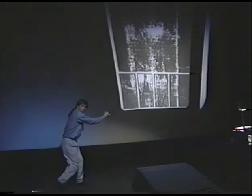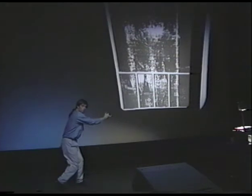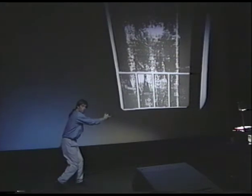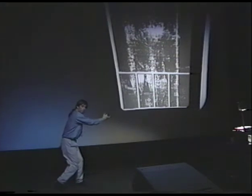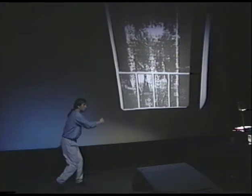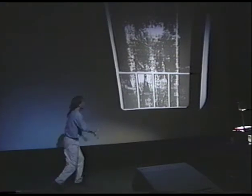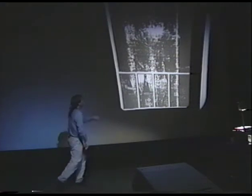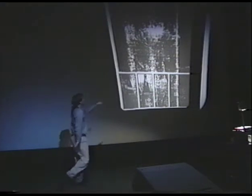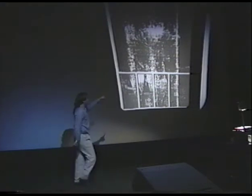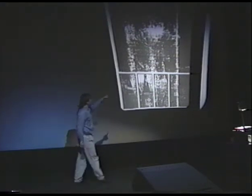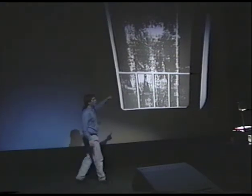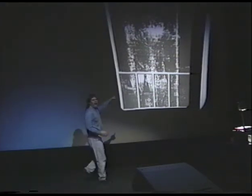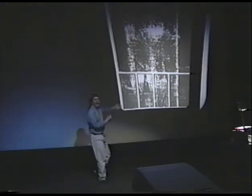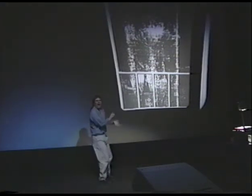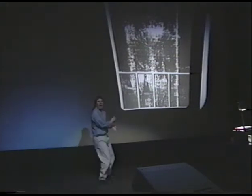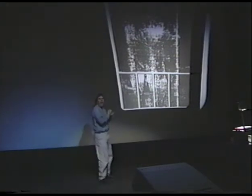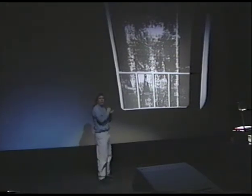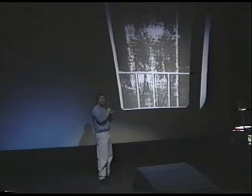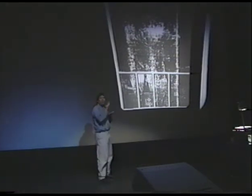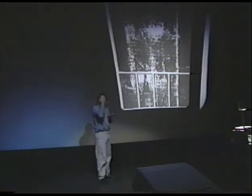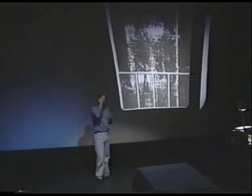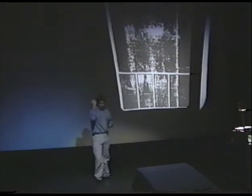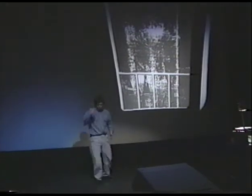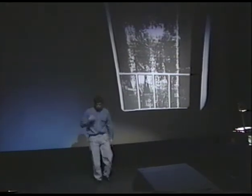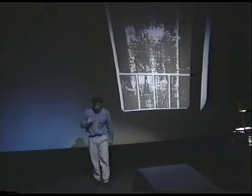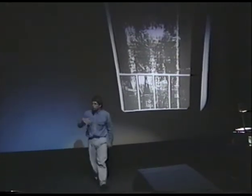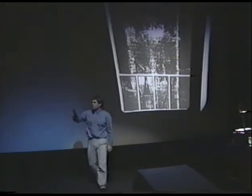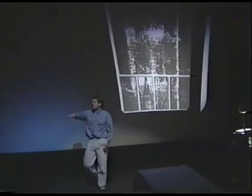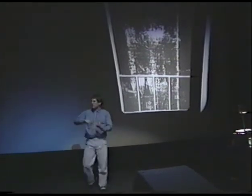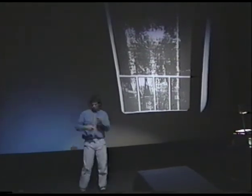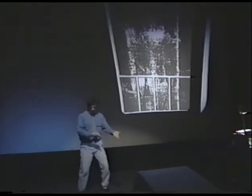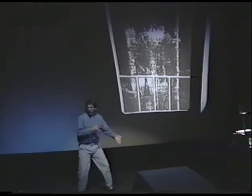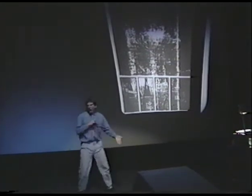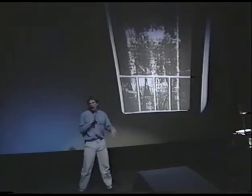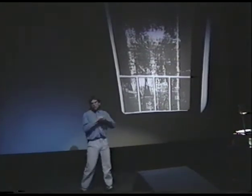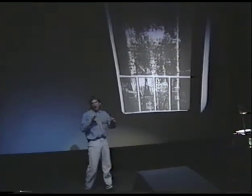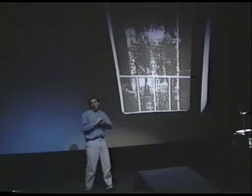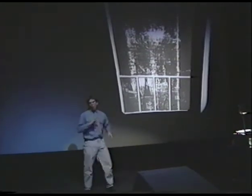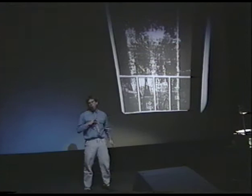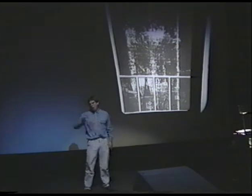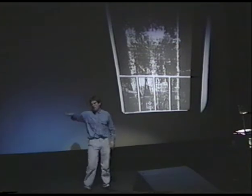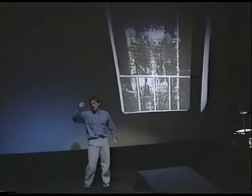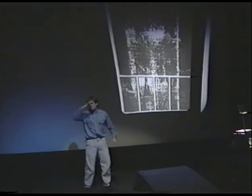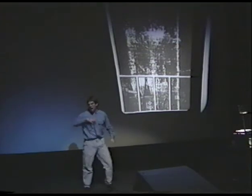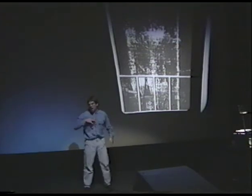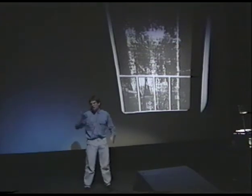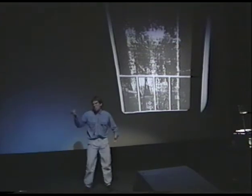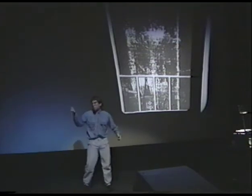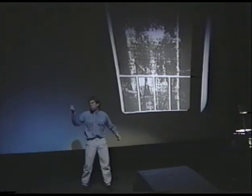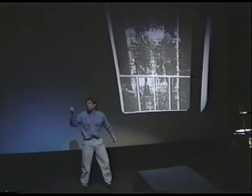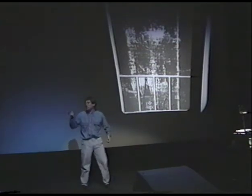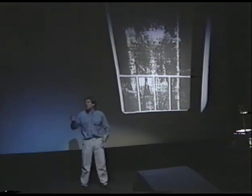And he's running all in the frames. But the smaller frames help because you could